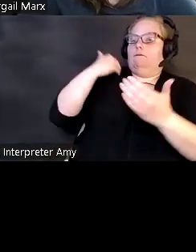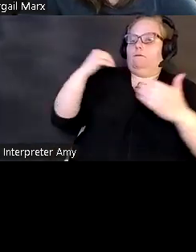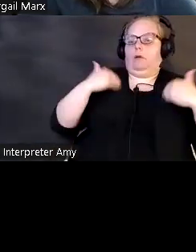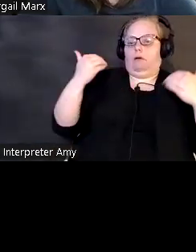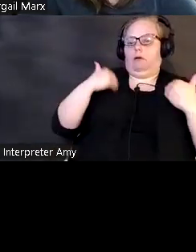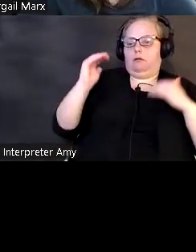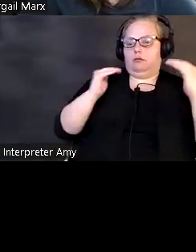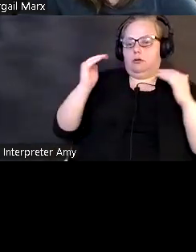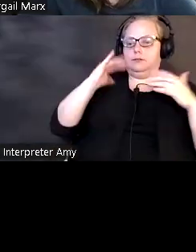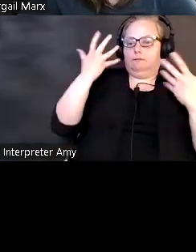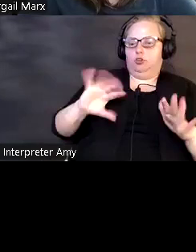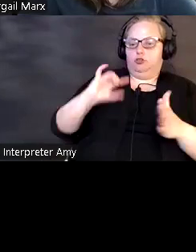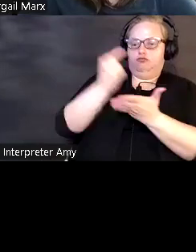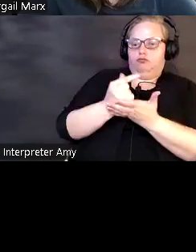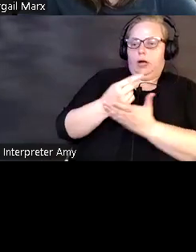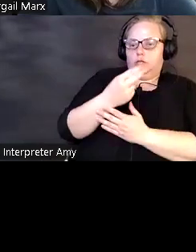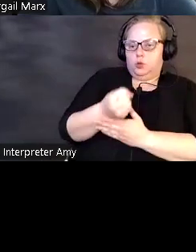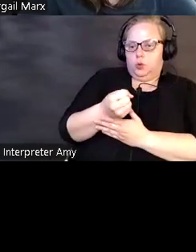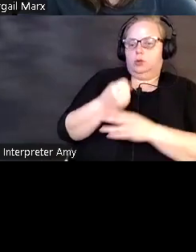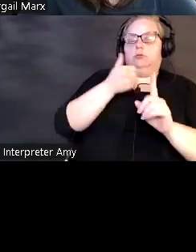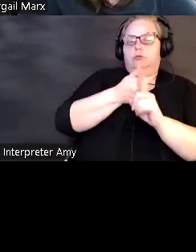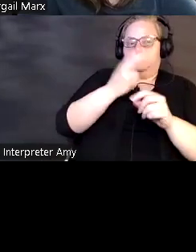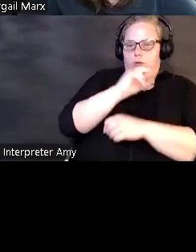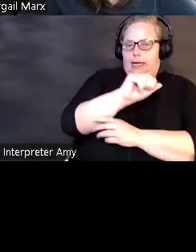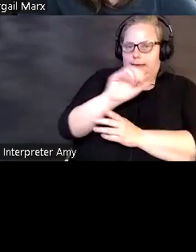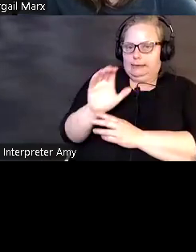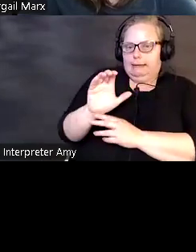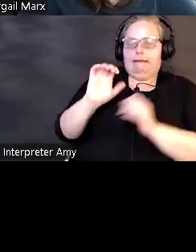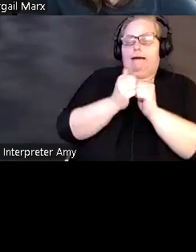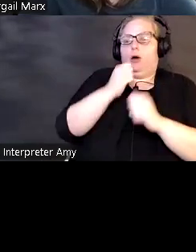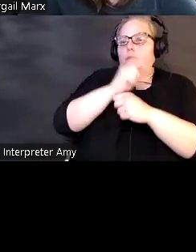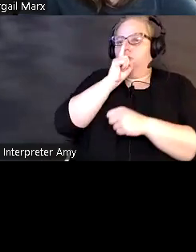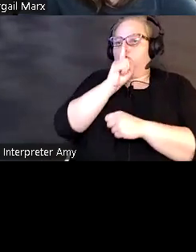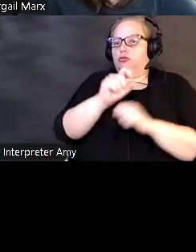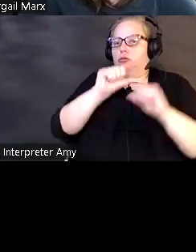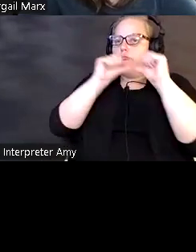who have graduated high school and use AAC, how do we ensure that ongoing support piece?